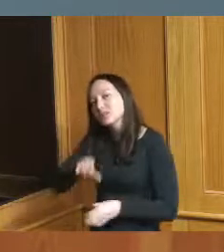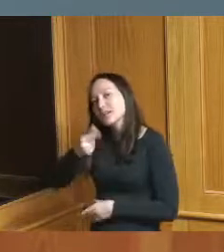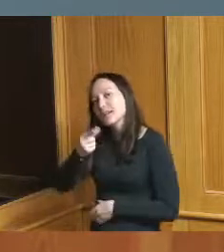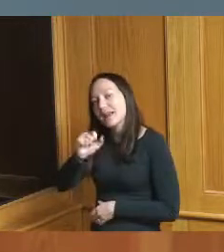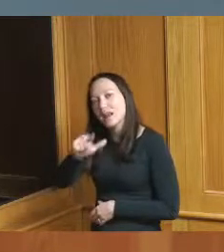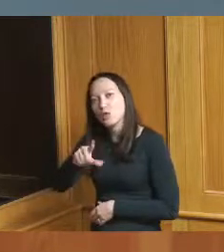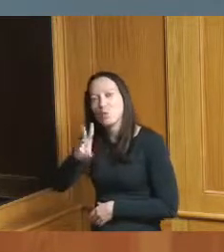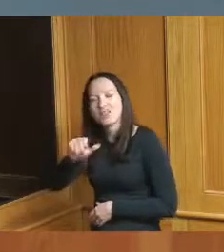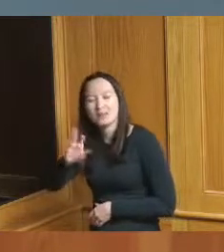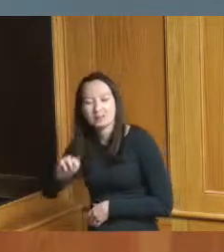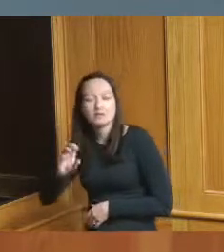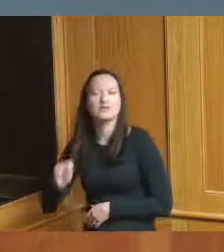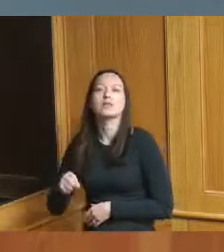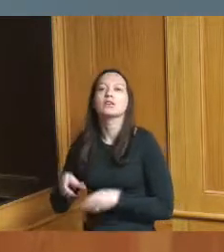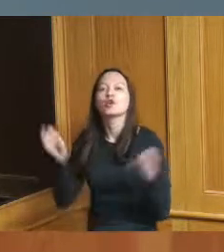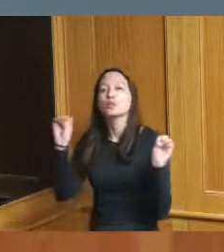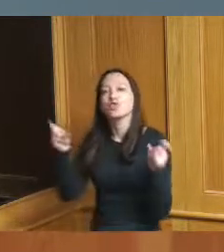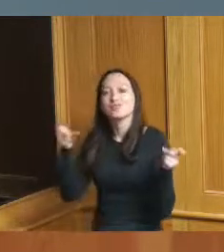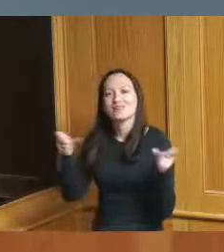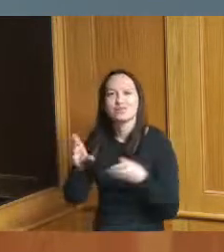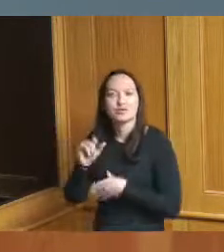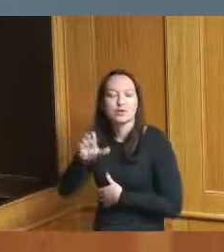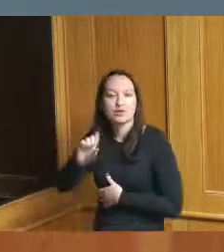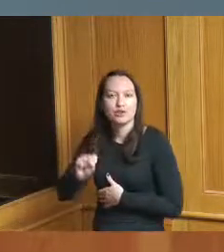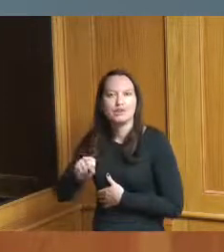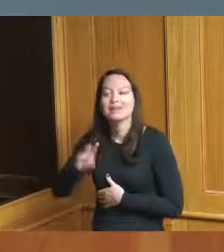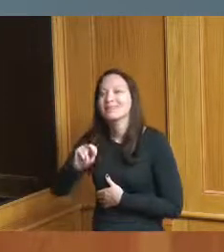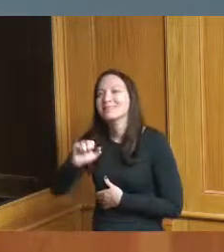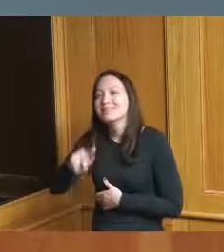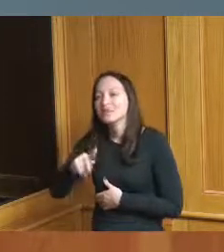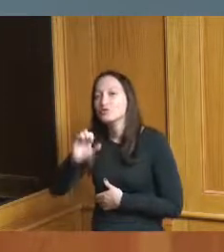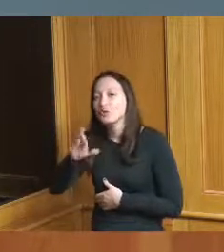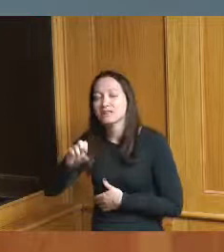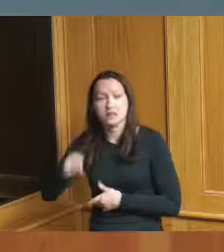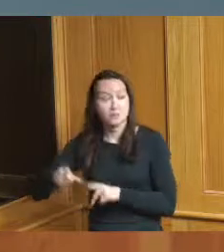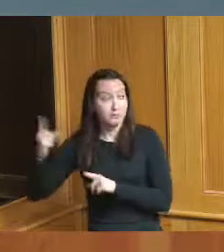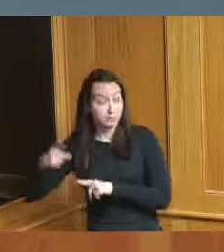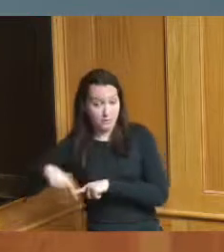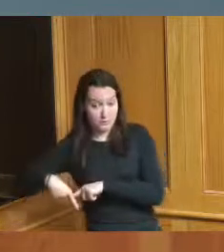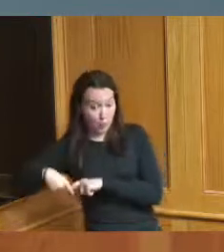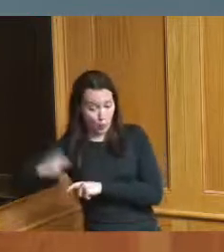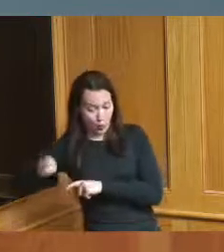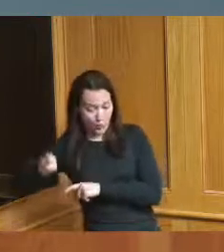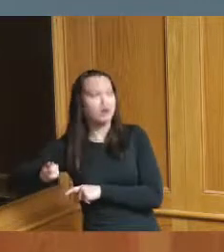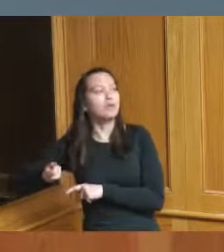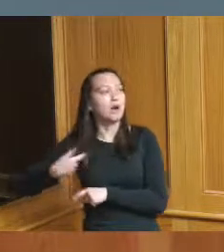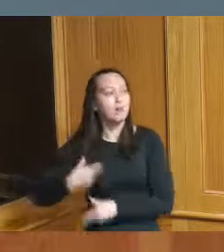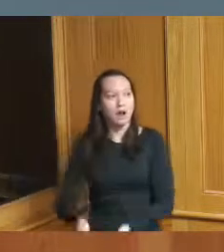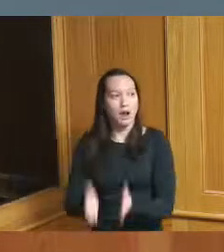Emergency Management Director Nick Crossley now before we move further I'm going to ask Jeff to